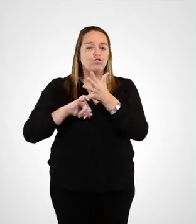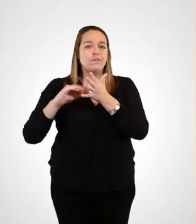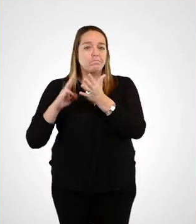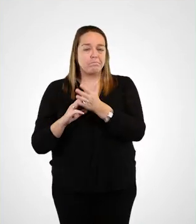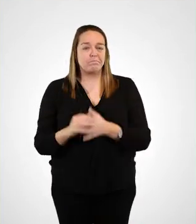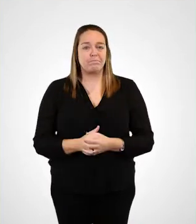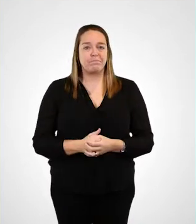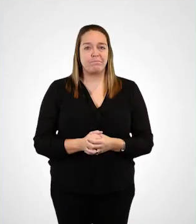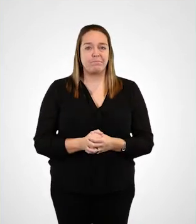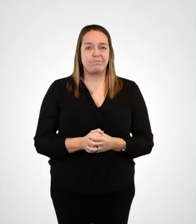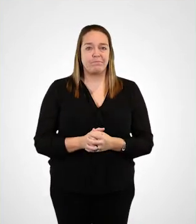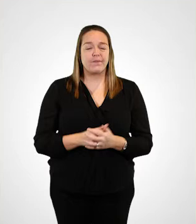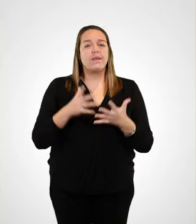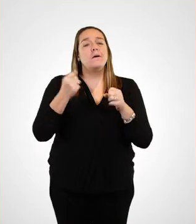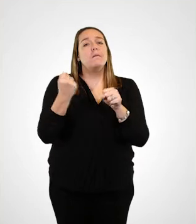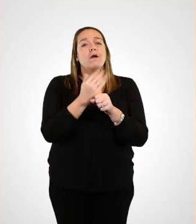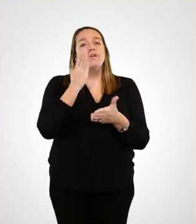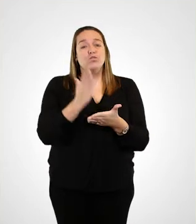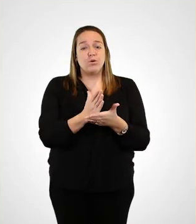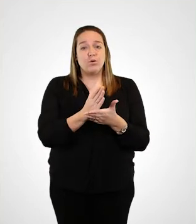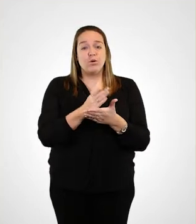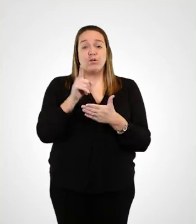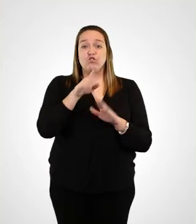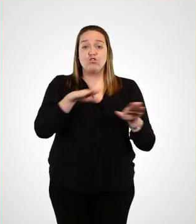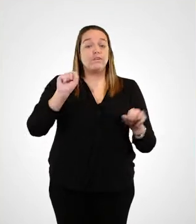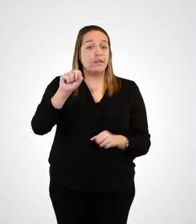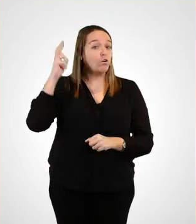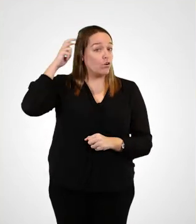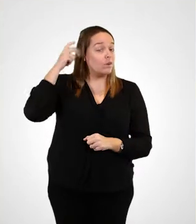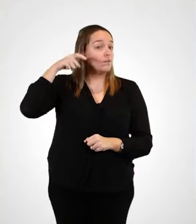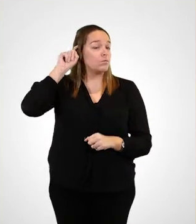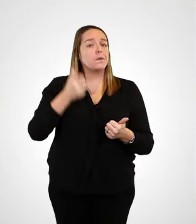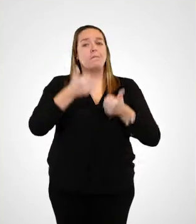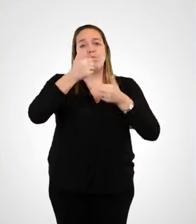"s" and "m" and make sure that the child's CI